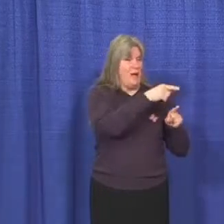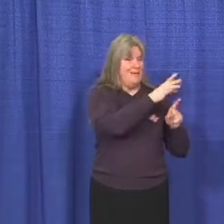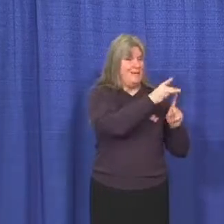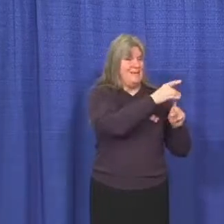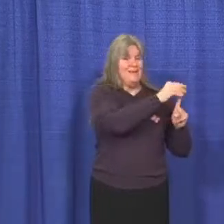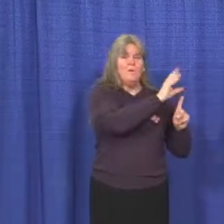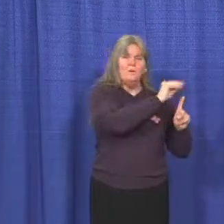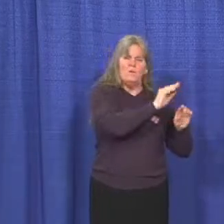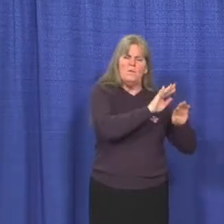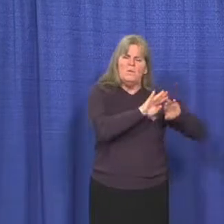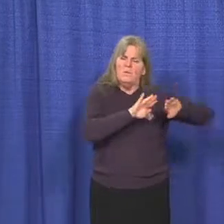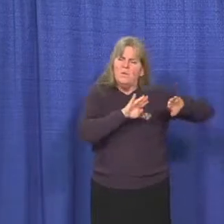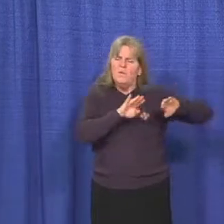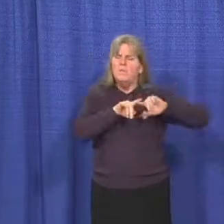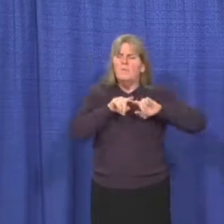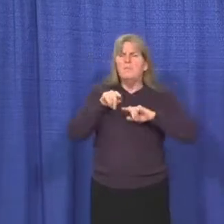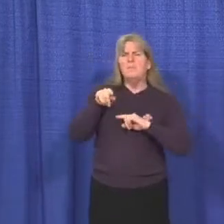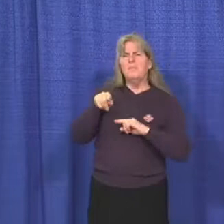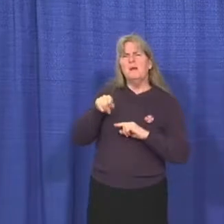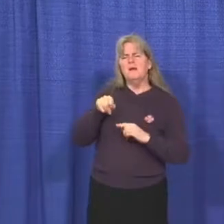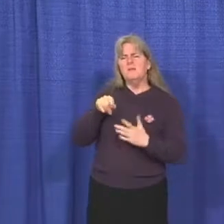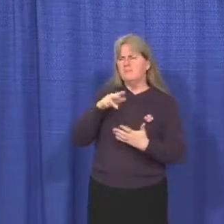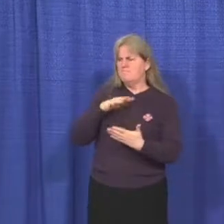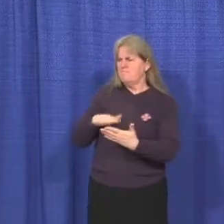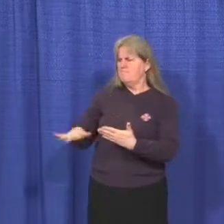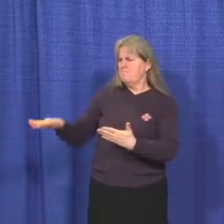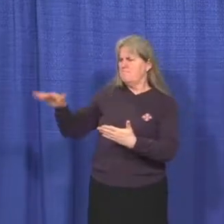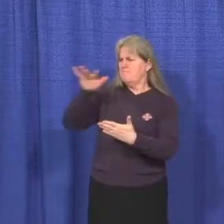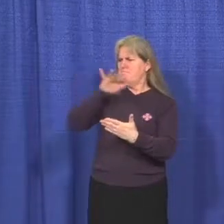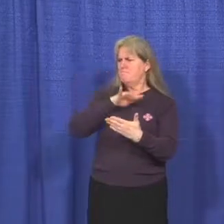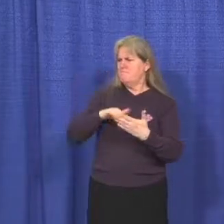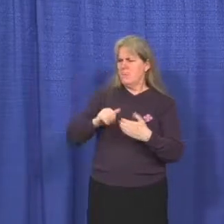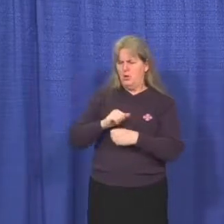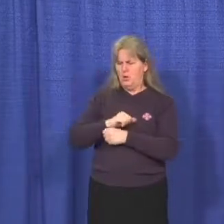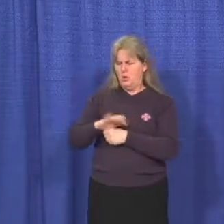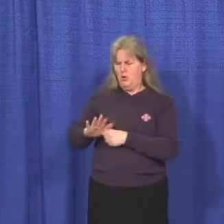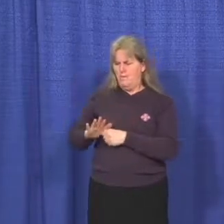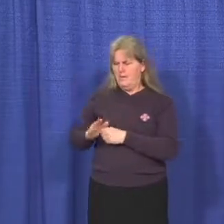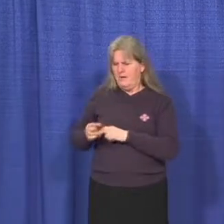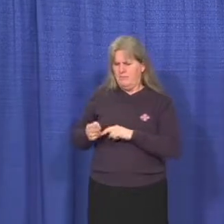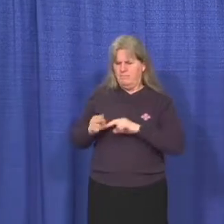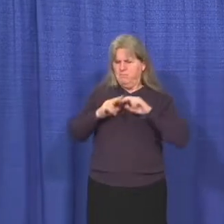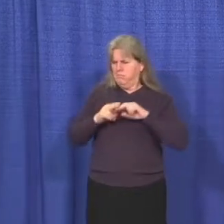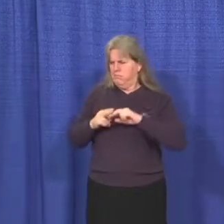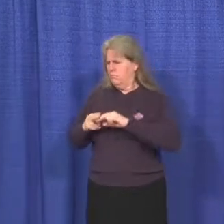We know that this is rapidly rising numbers.